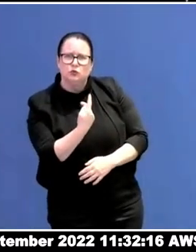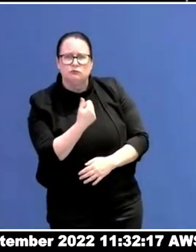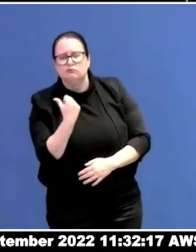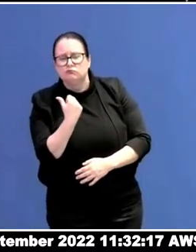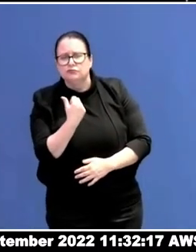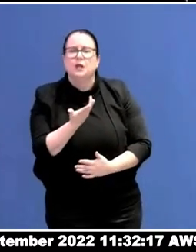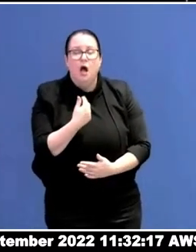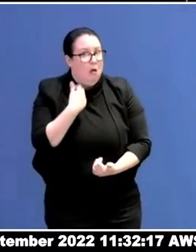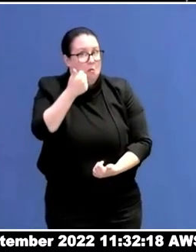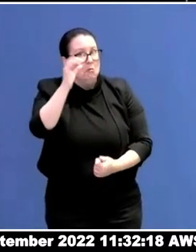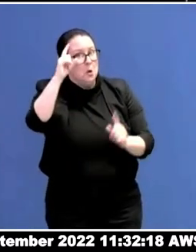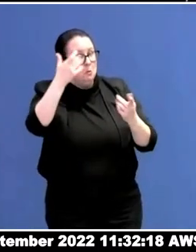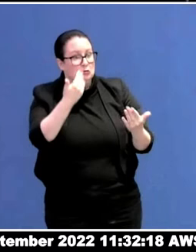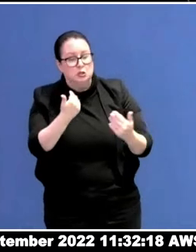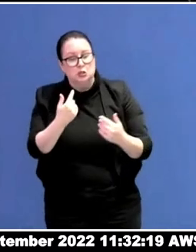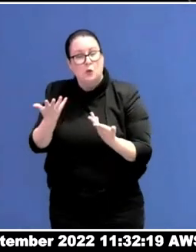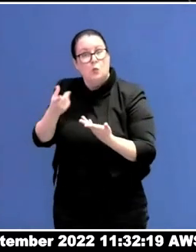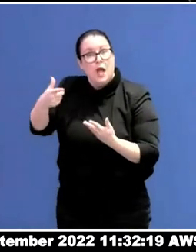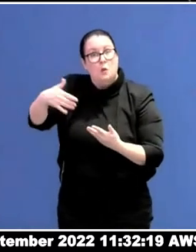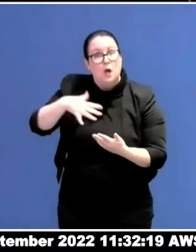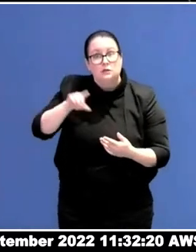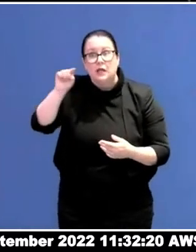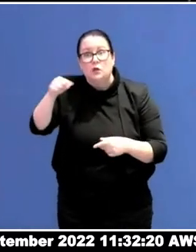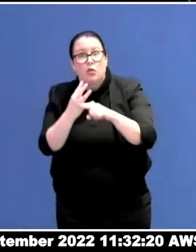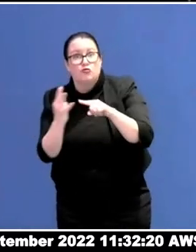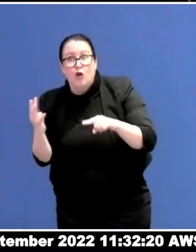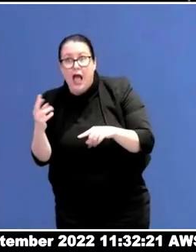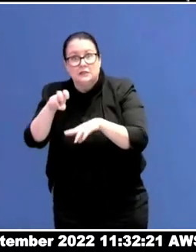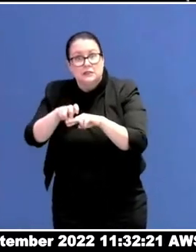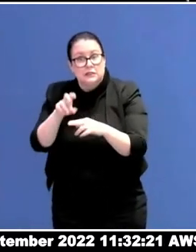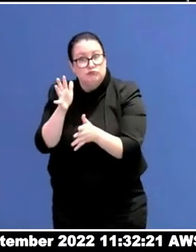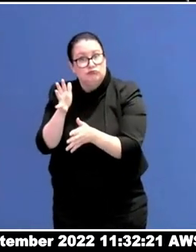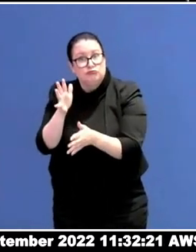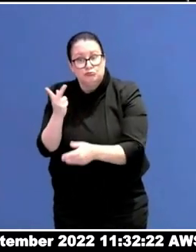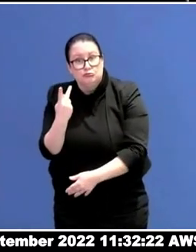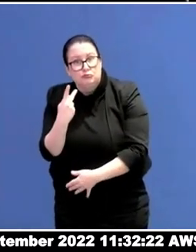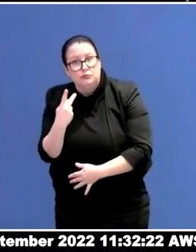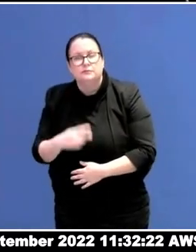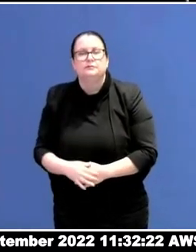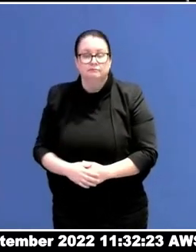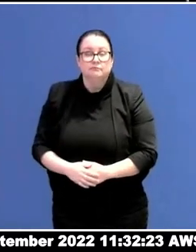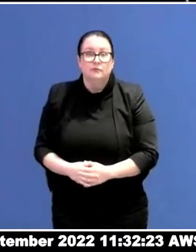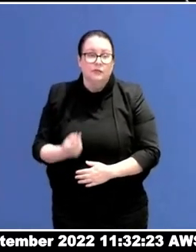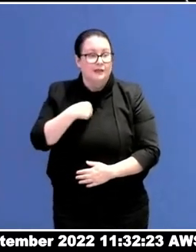And I said, "Where do you want to go? Do you want to go outside? We will sit on the grass outside and we will talk." And that exactly is what happened.